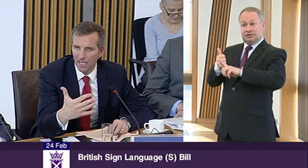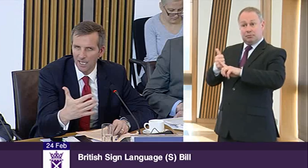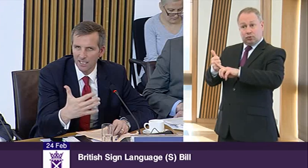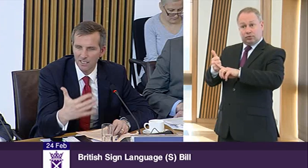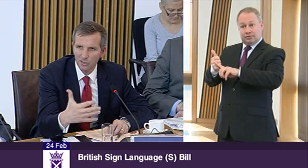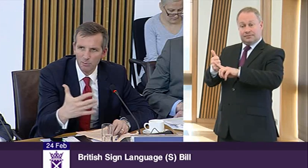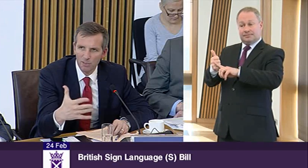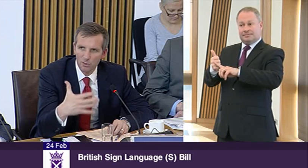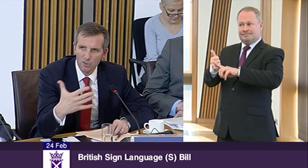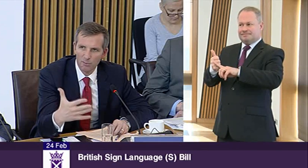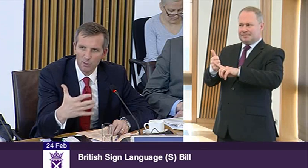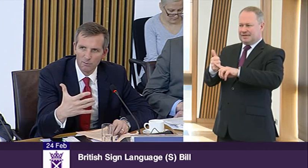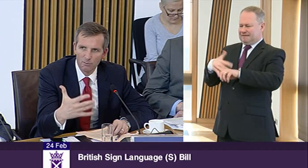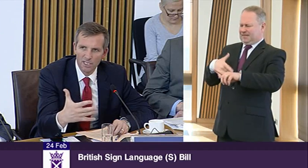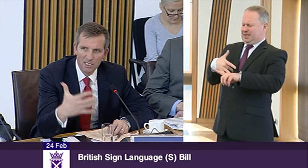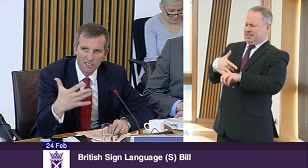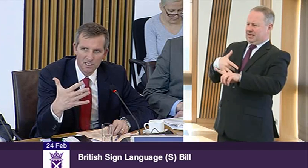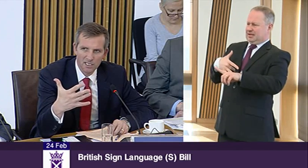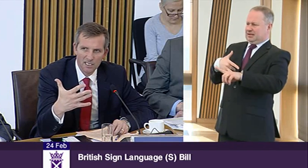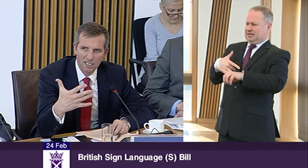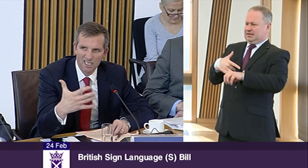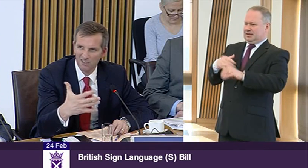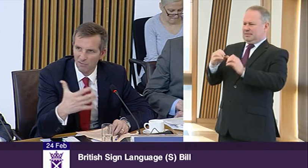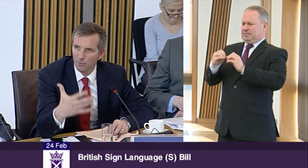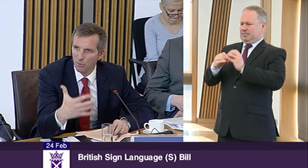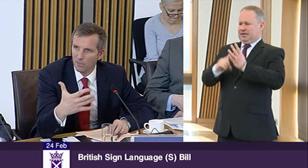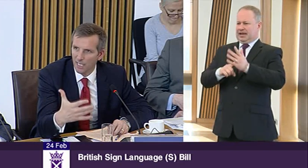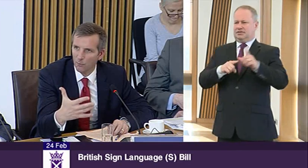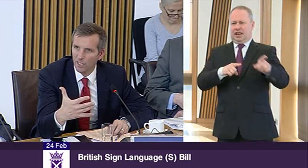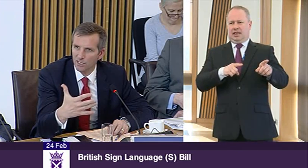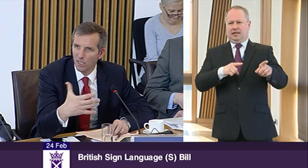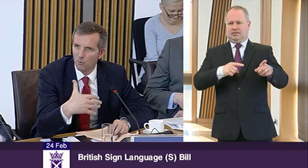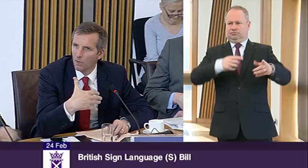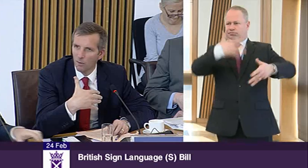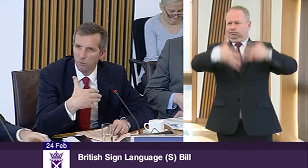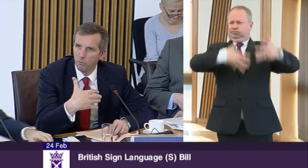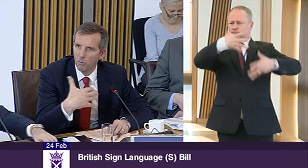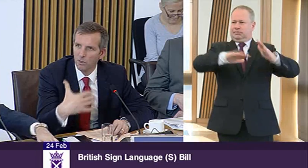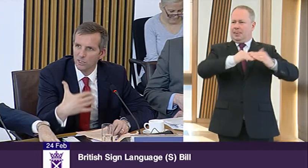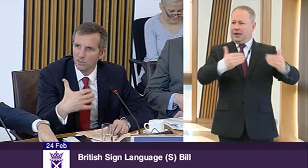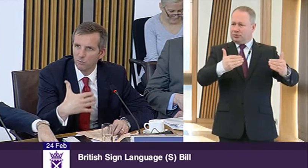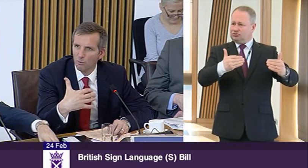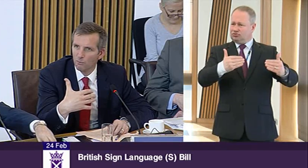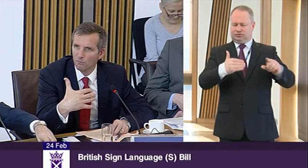support. It struck me that we are talking about BSL as a verbal language. What predominantly